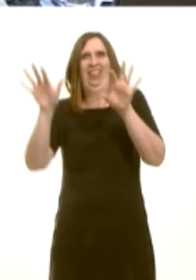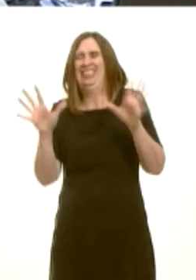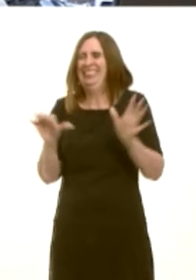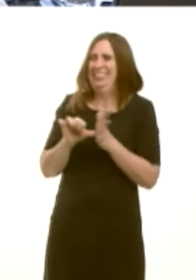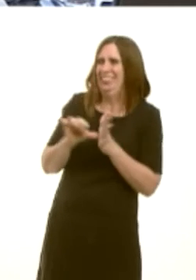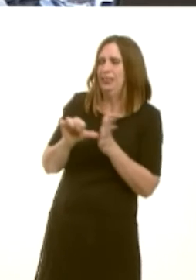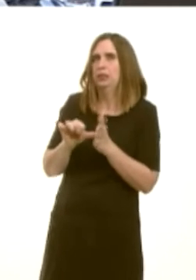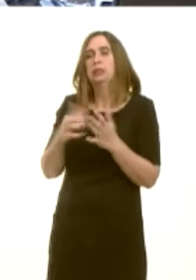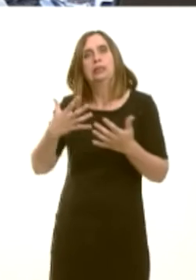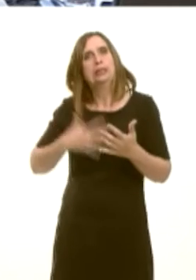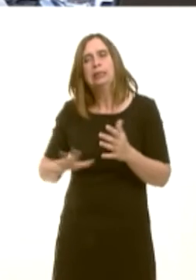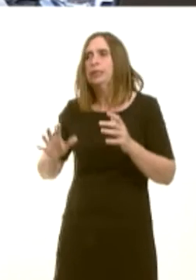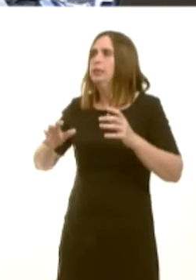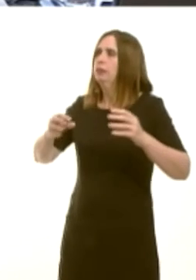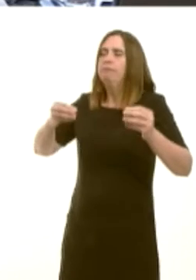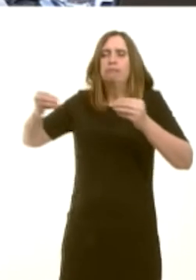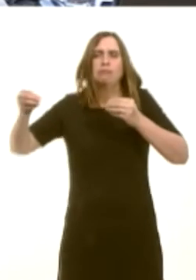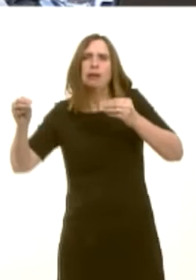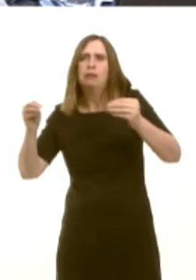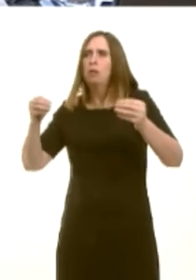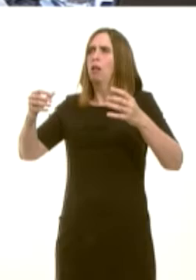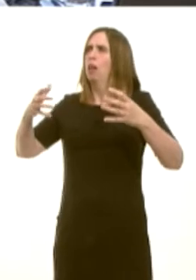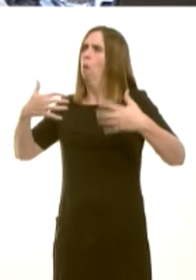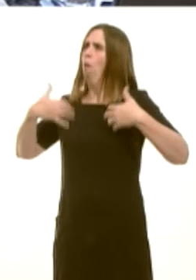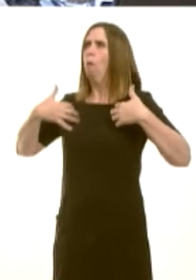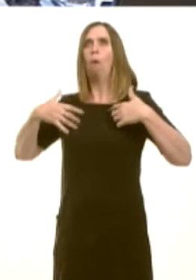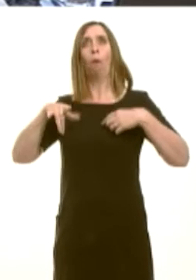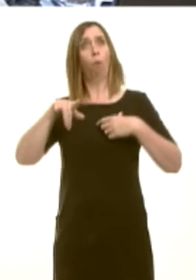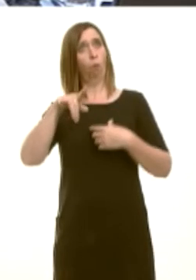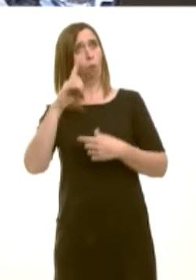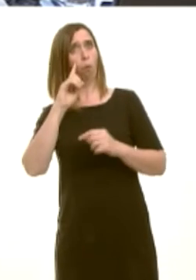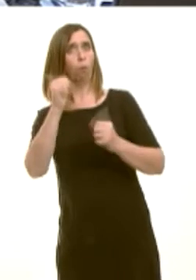the model of delivery, to make it more flexible and therefore more attractive. That is our